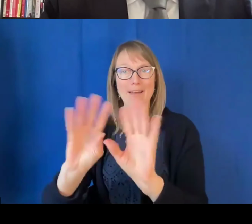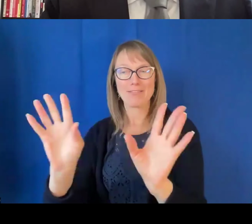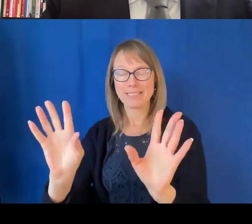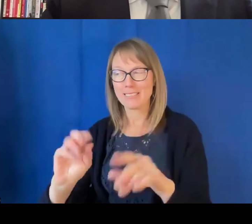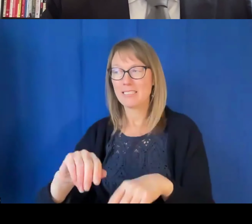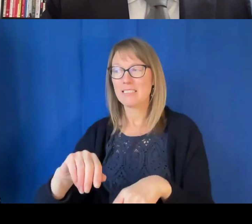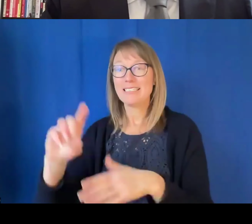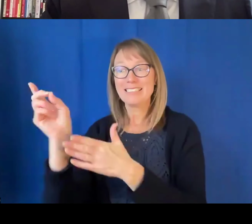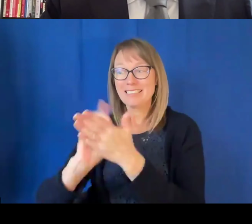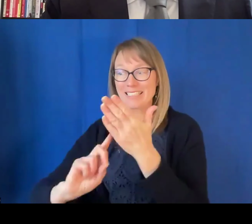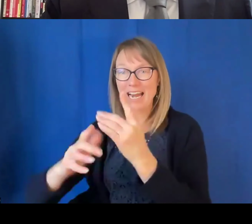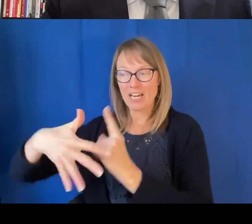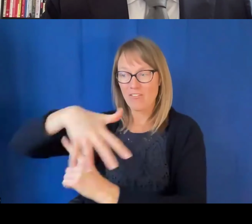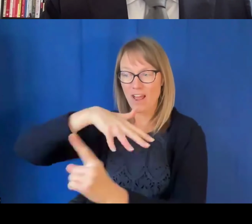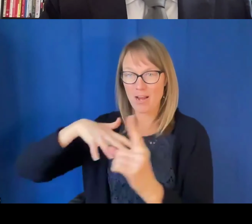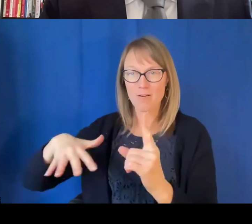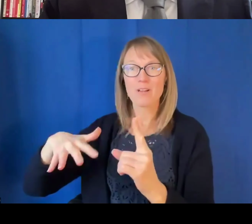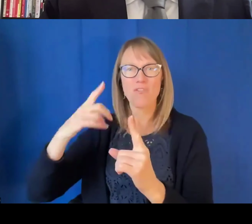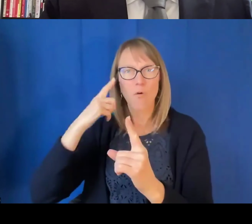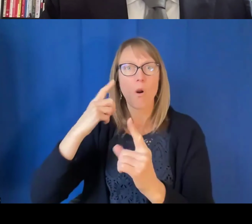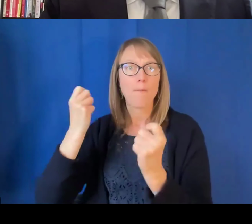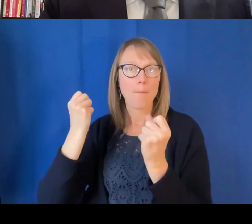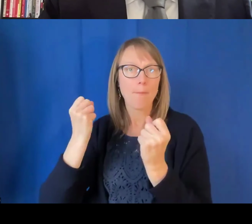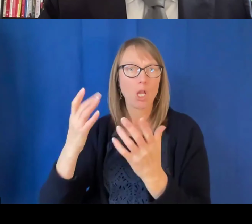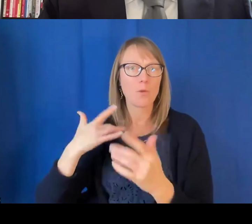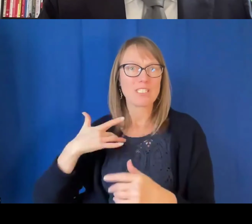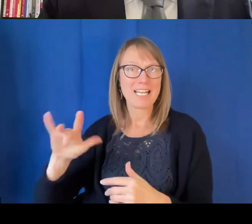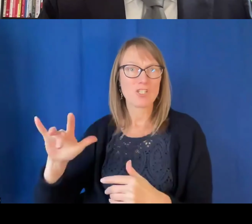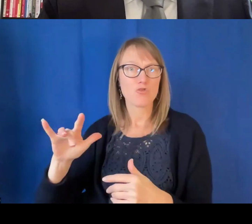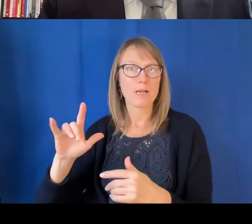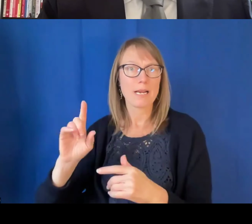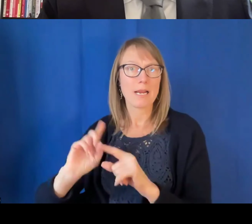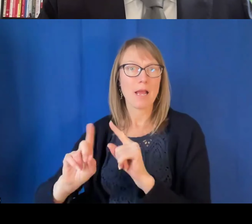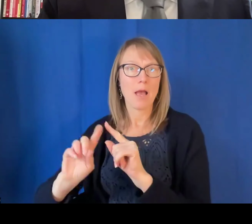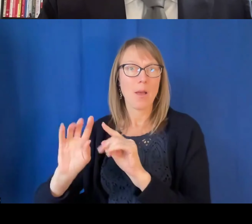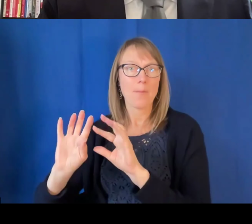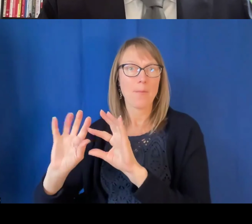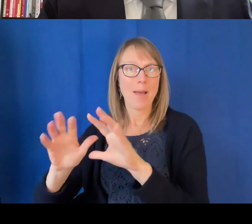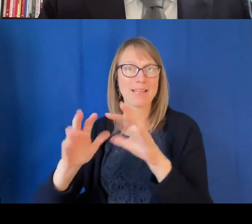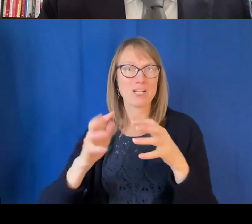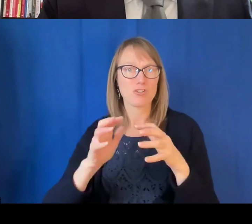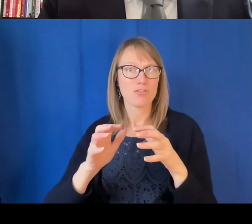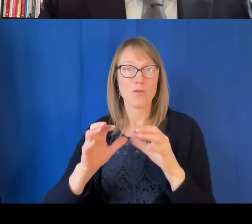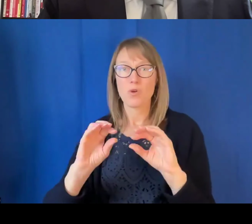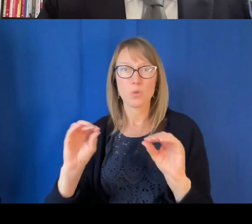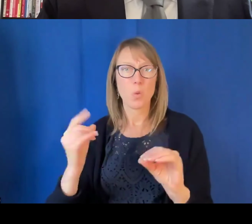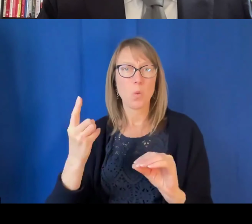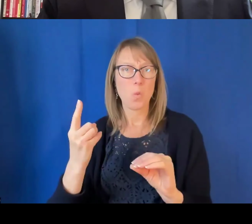to address multiple sensory populations, there is no one size fits all approach. So I'm curious how you would find the right balance